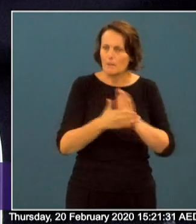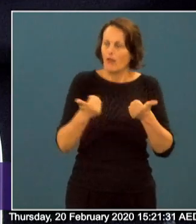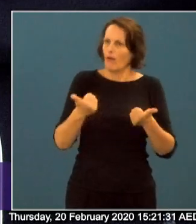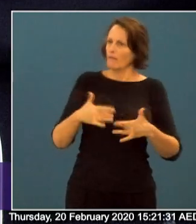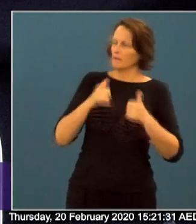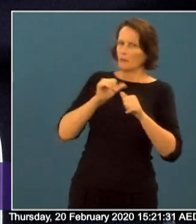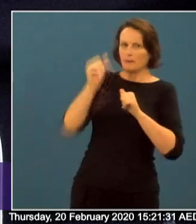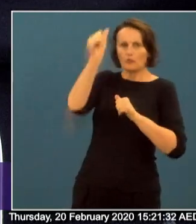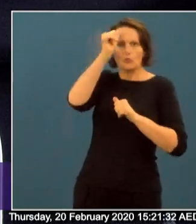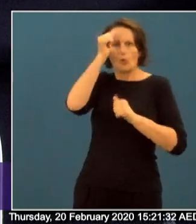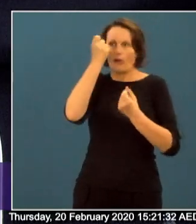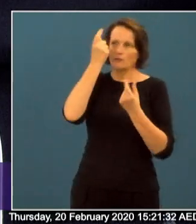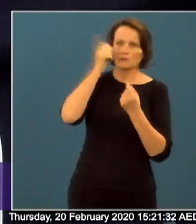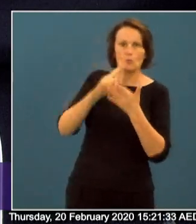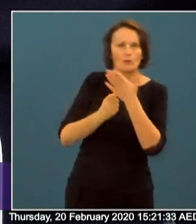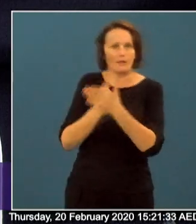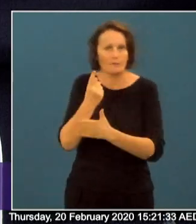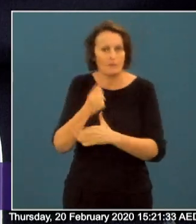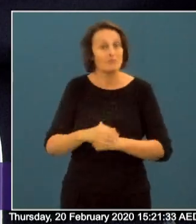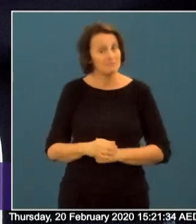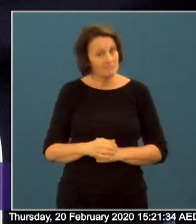And there are a number of others. But we do —